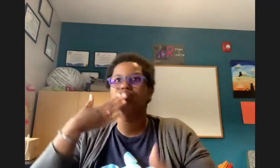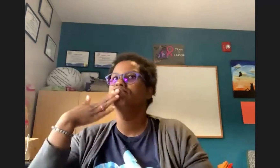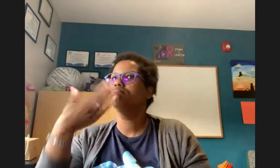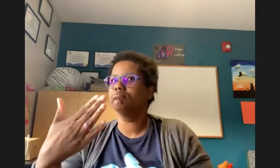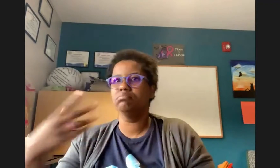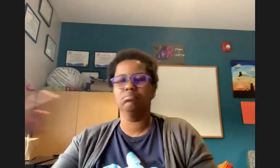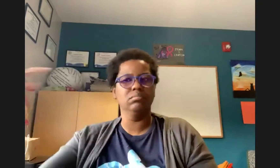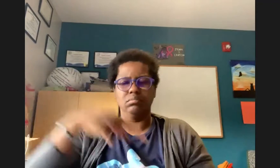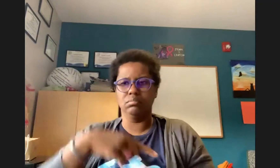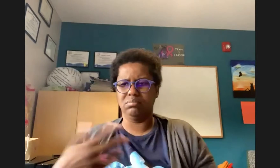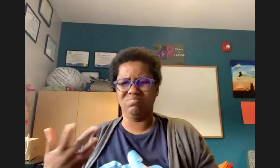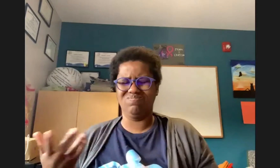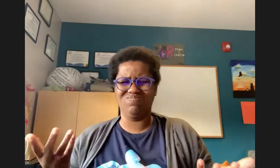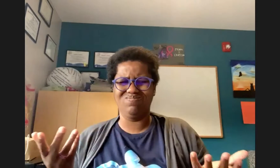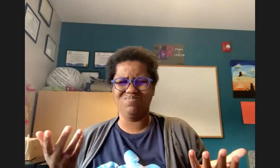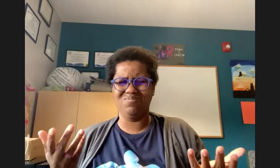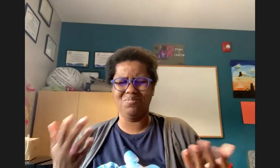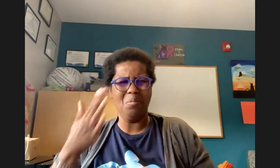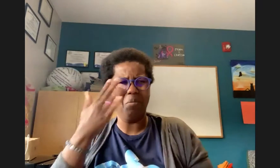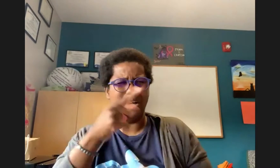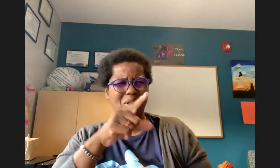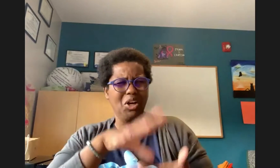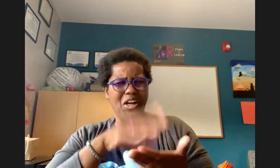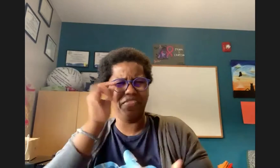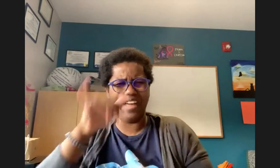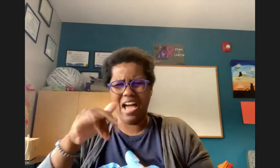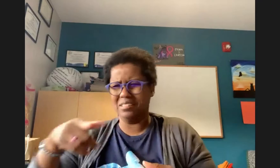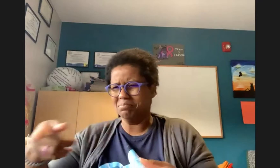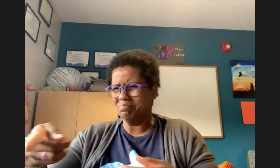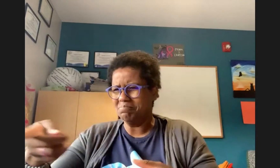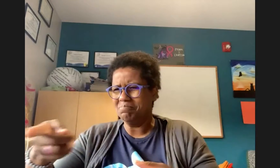a really good teacher came and looked at me and said, "Why is she learning this?